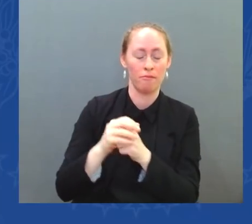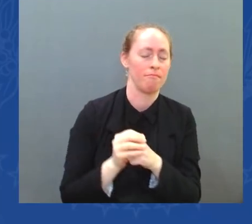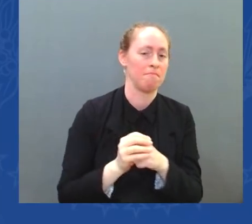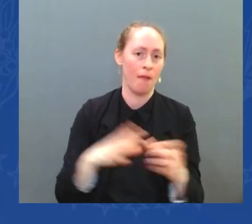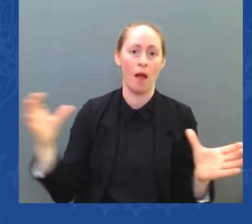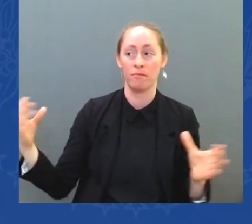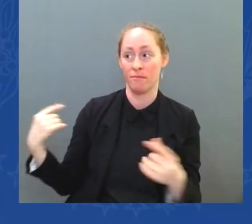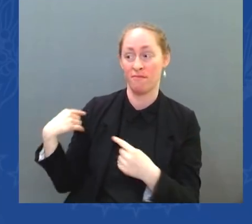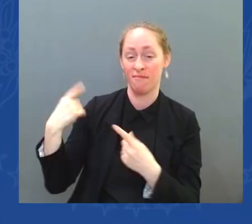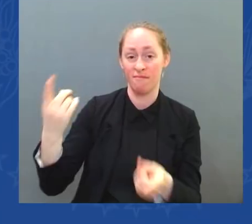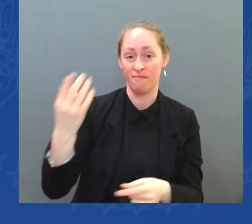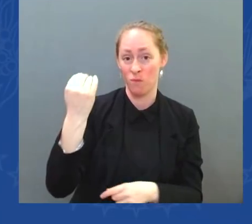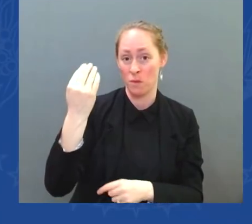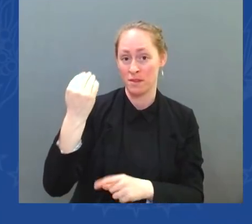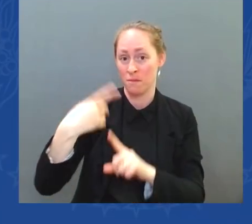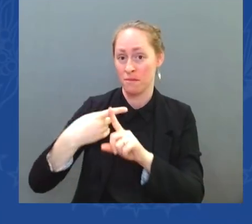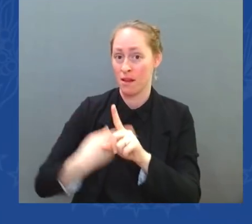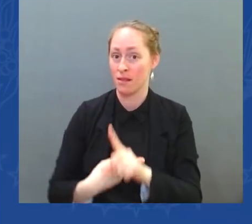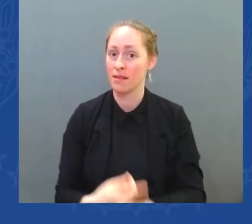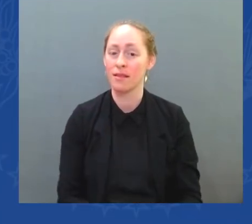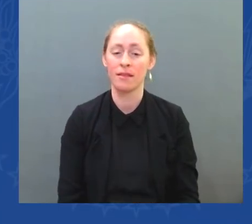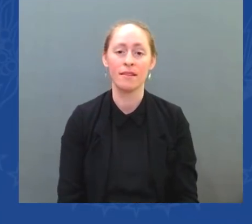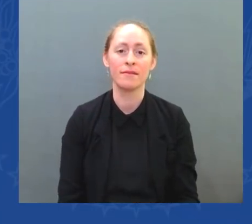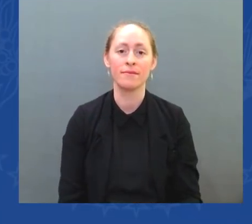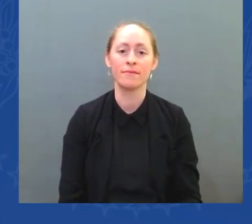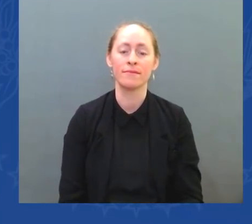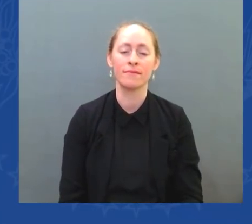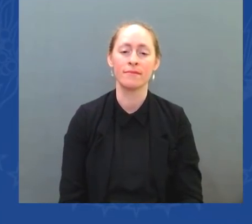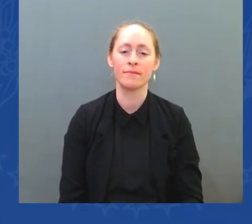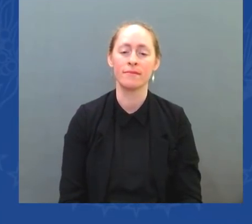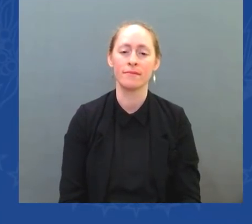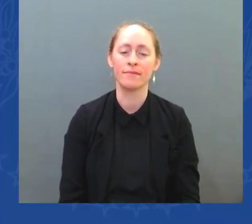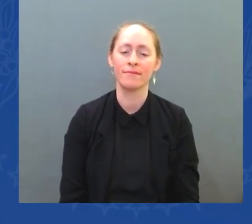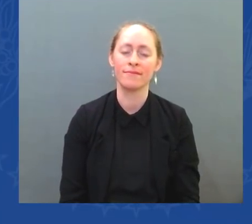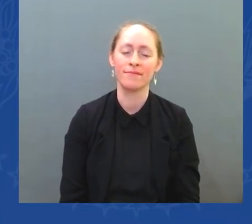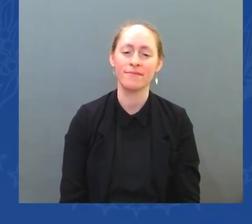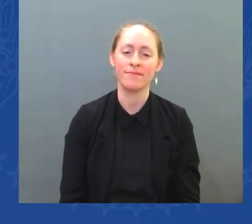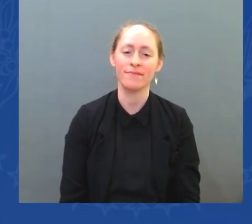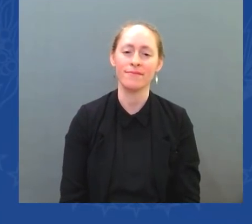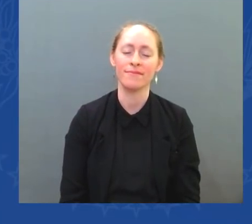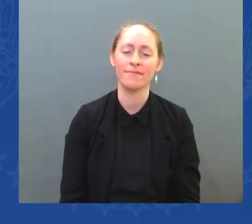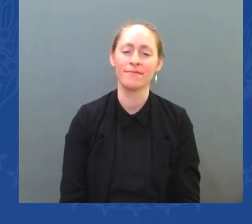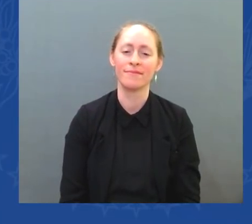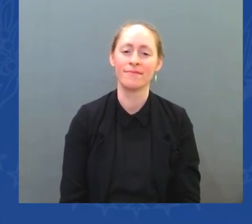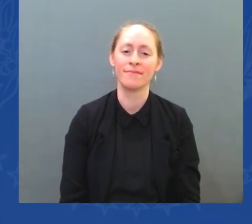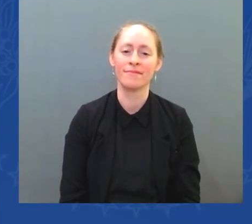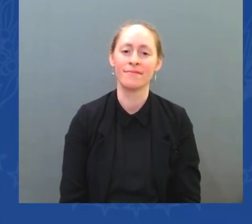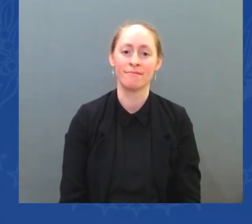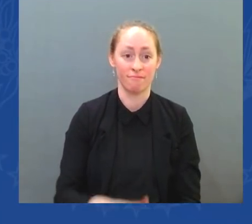More jobs created over the first 14 months of any President in American history. And by 20- -- in 2021,